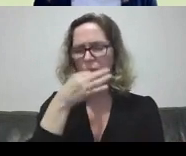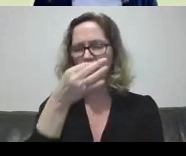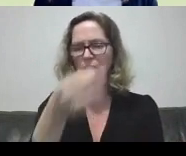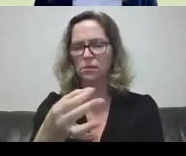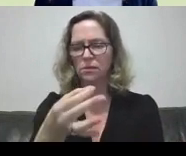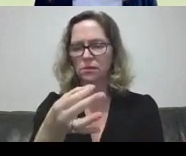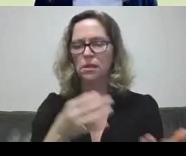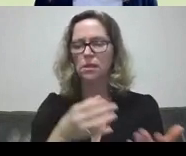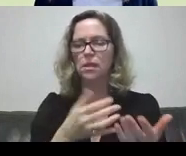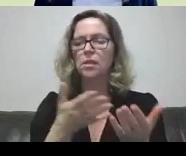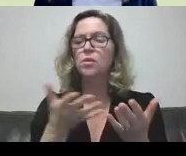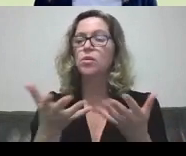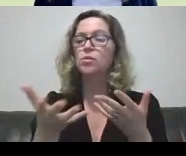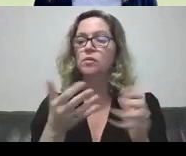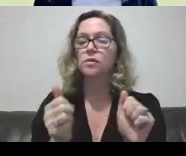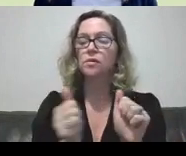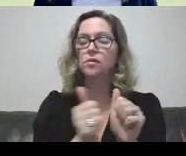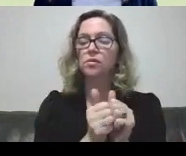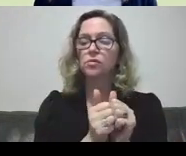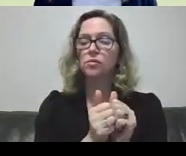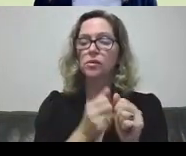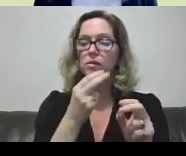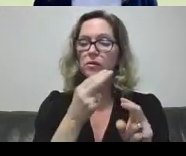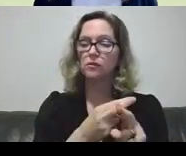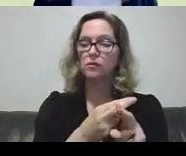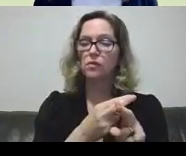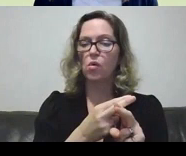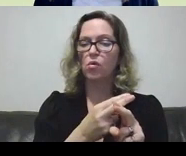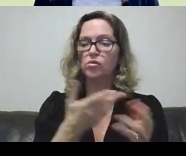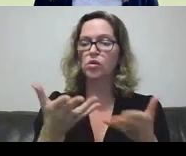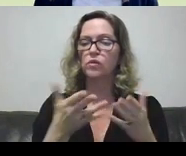useful document to hold providers accountable but if participants are not